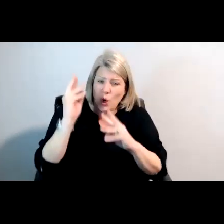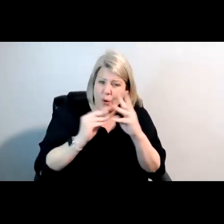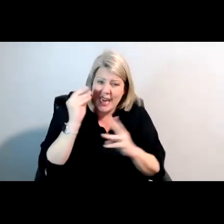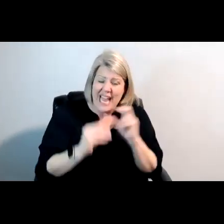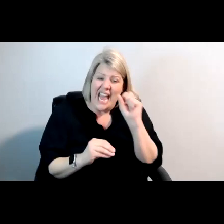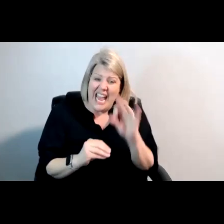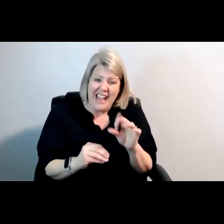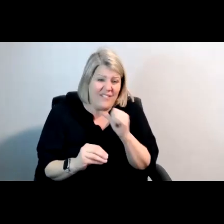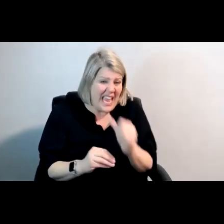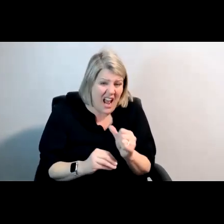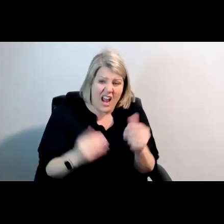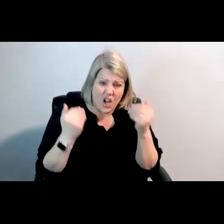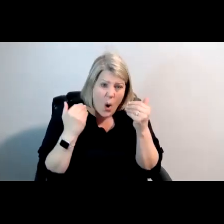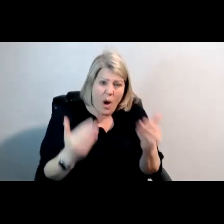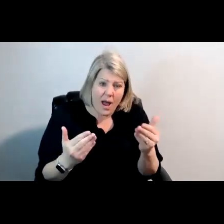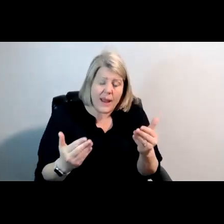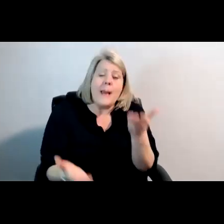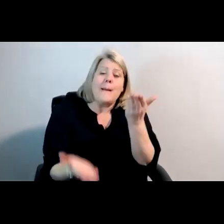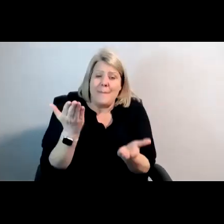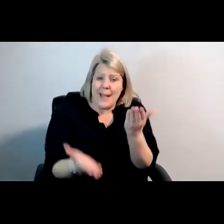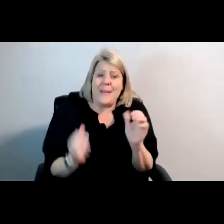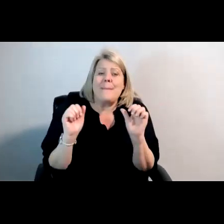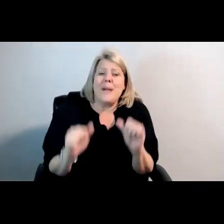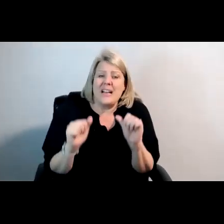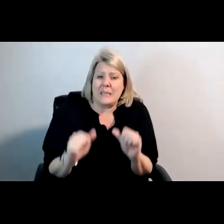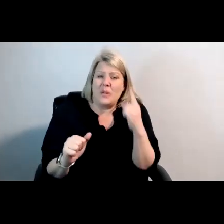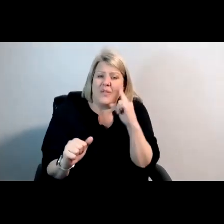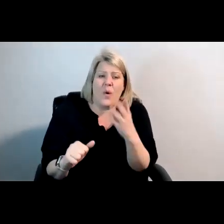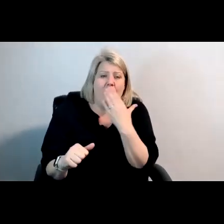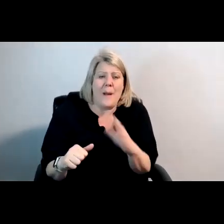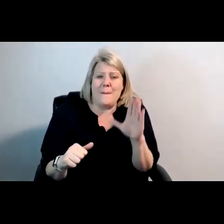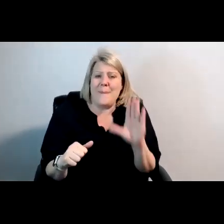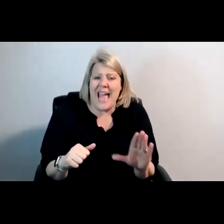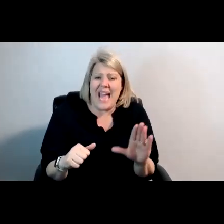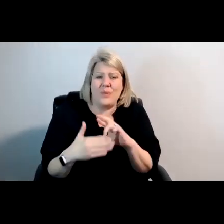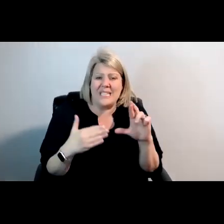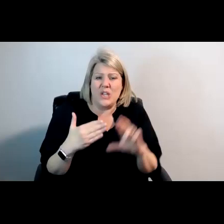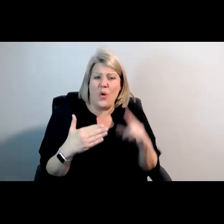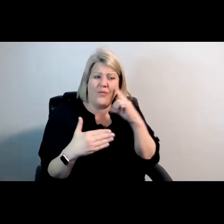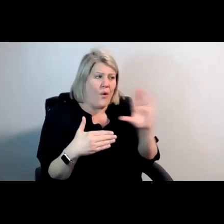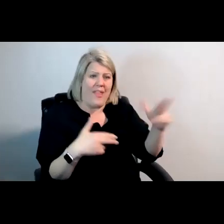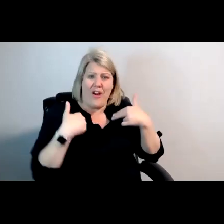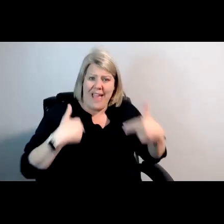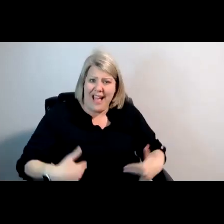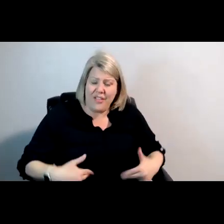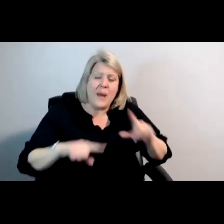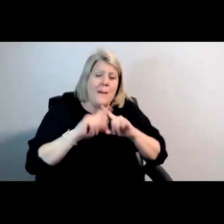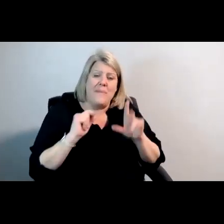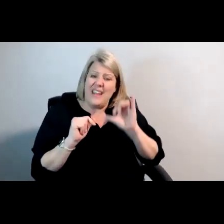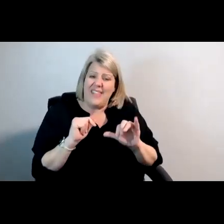was going to have a really potentially bad outcome health-wise for the person. But in this situation, I tell you, use this story,